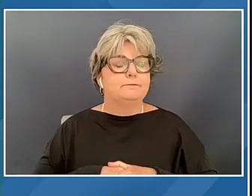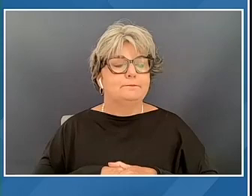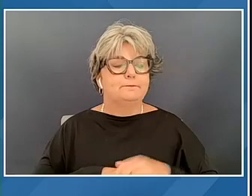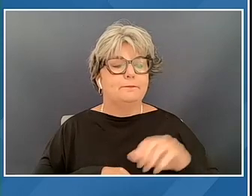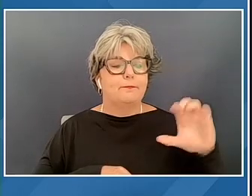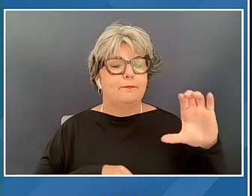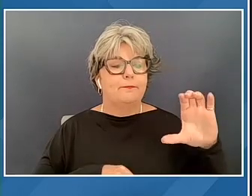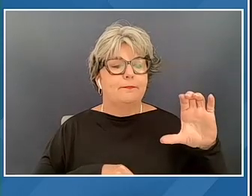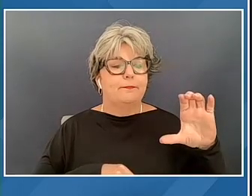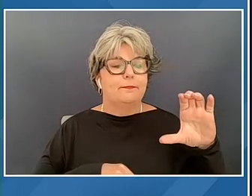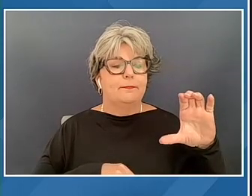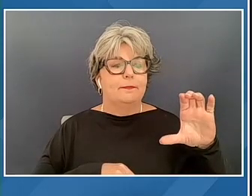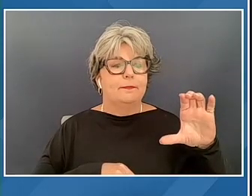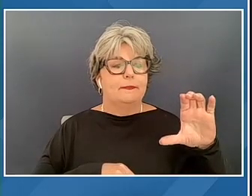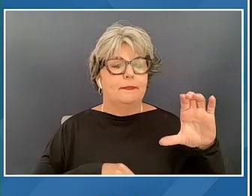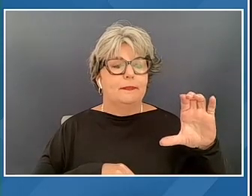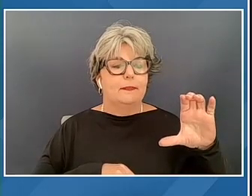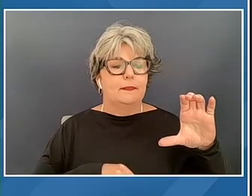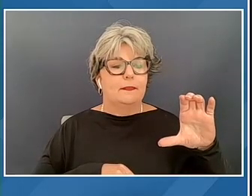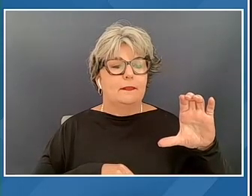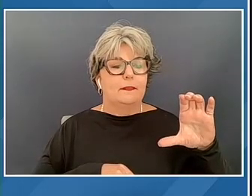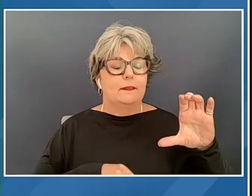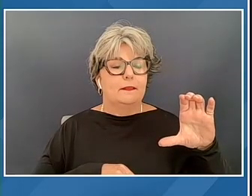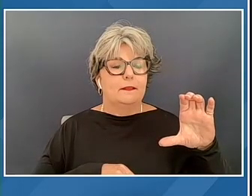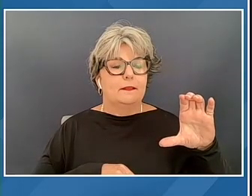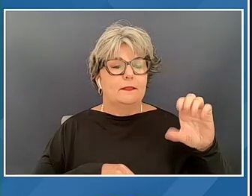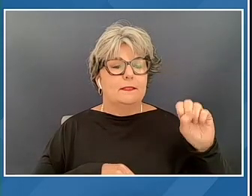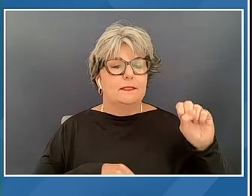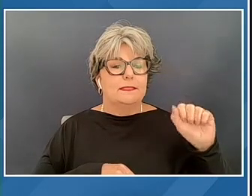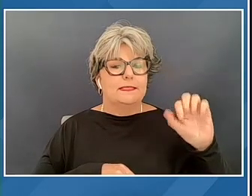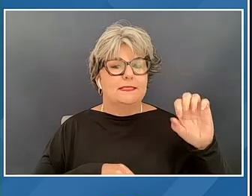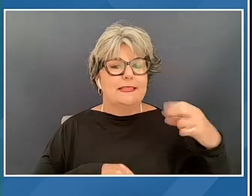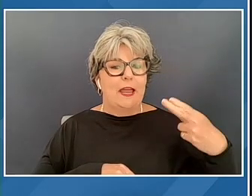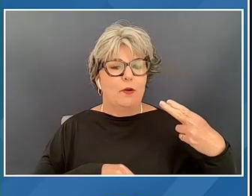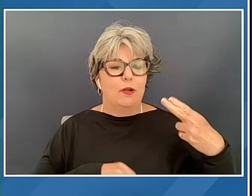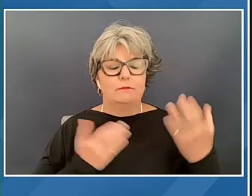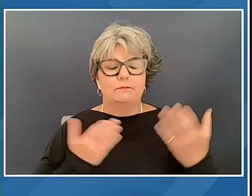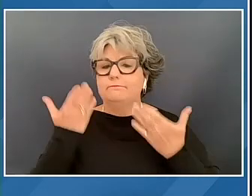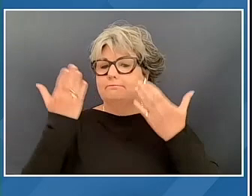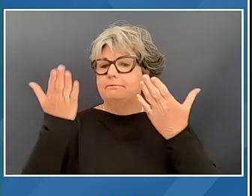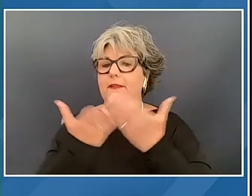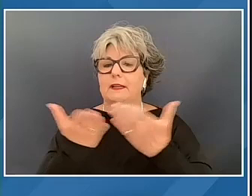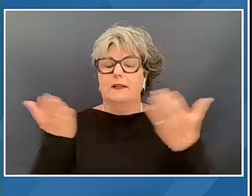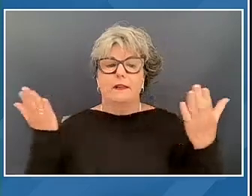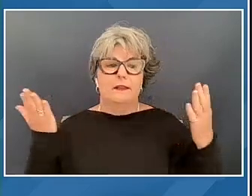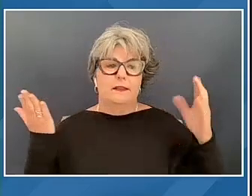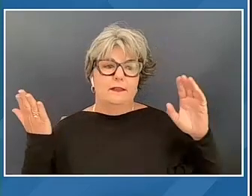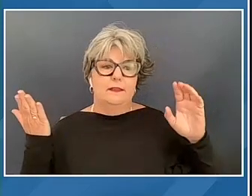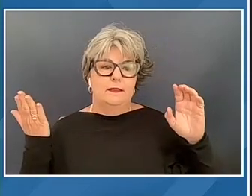Thanks, Cindy. I would just like to raise up everything that Yael has said already.